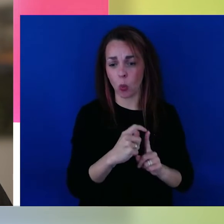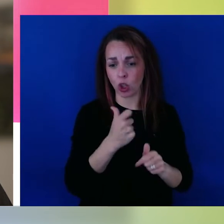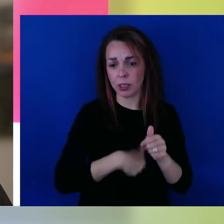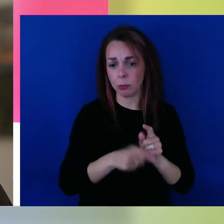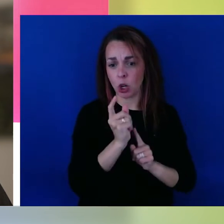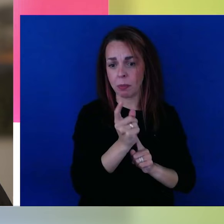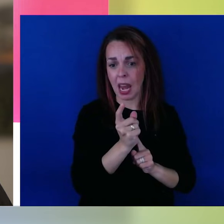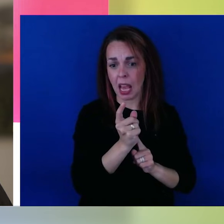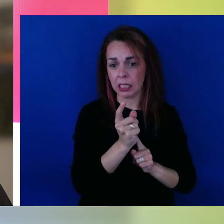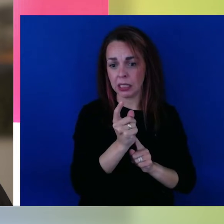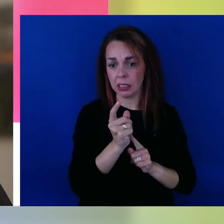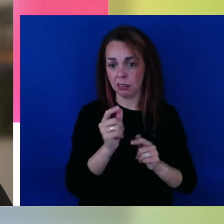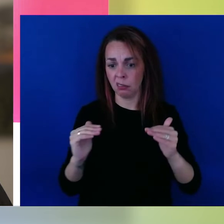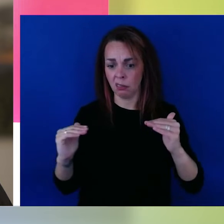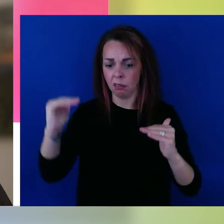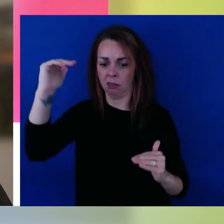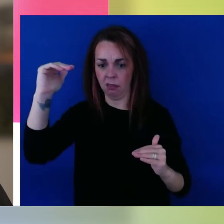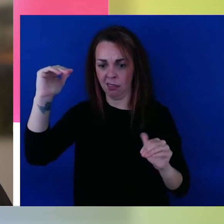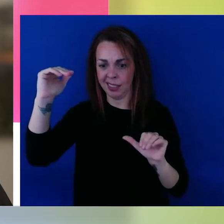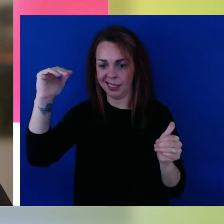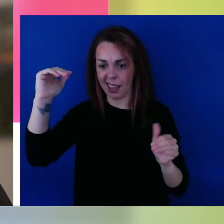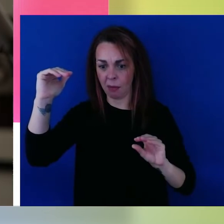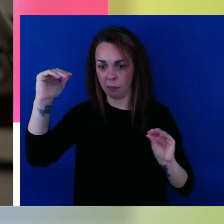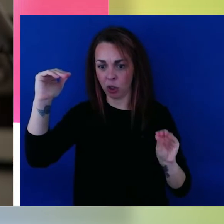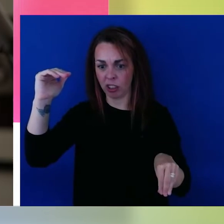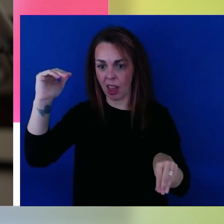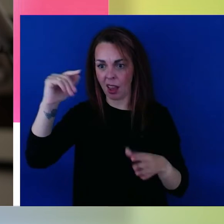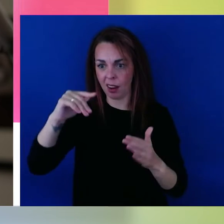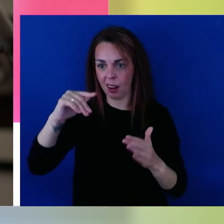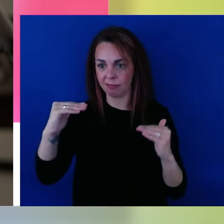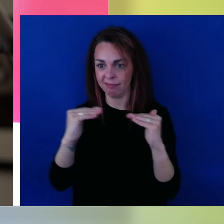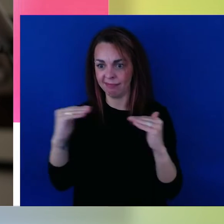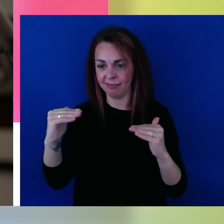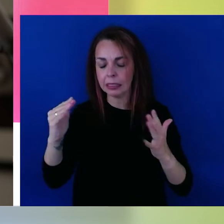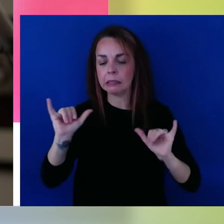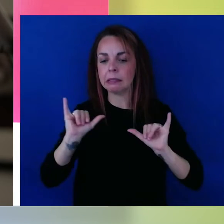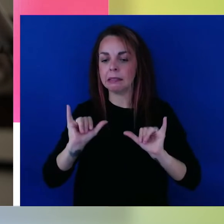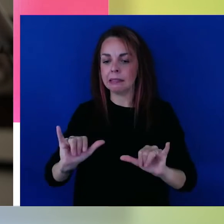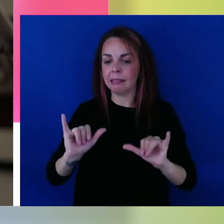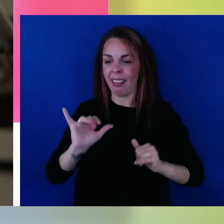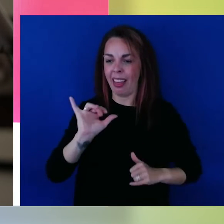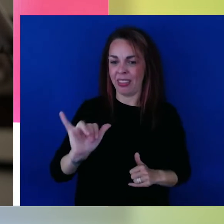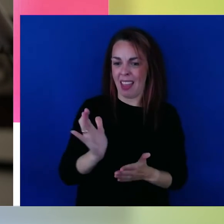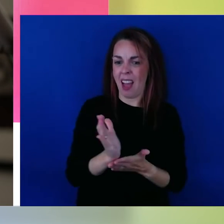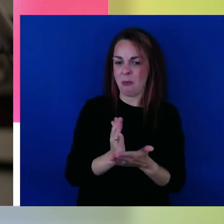less than 10% of what is expected. This is the part of life that kicks my ass